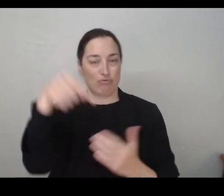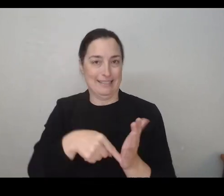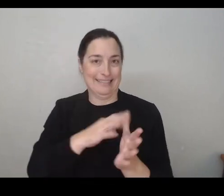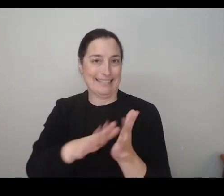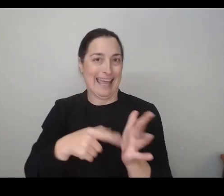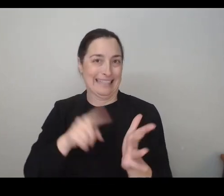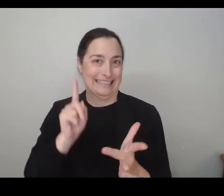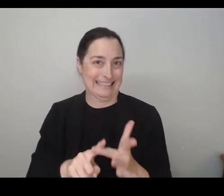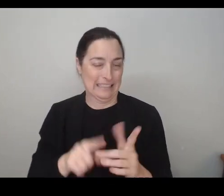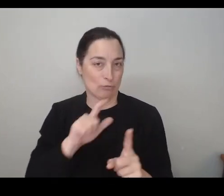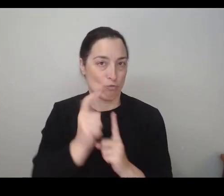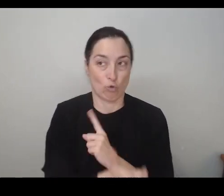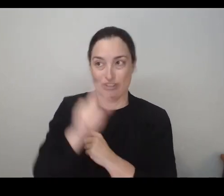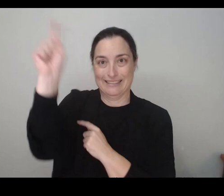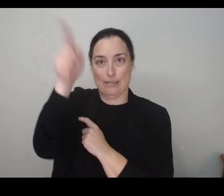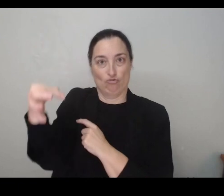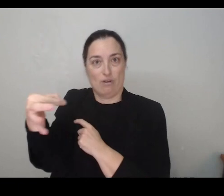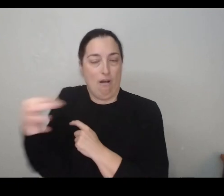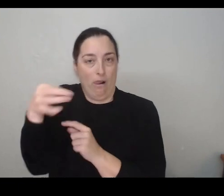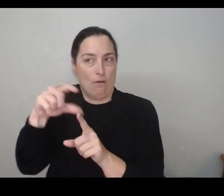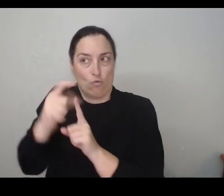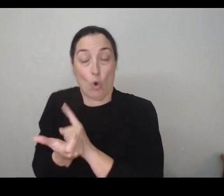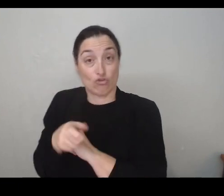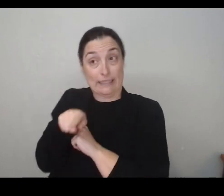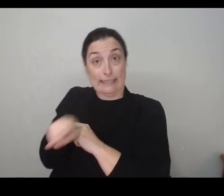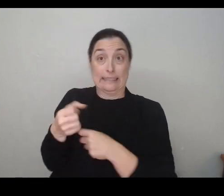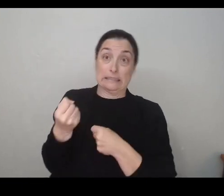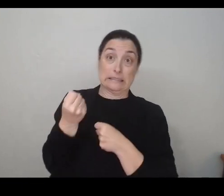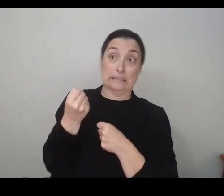Is he seen to be defending or appropriating culture?